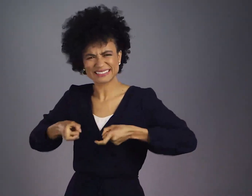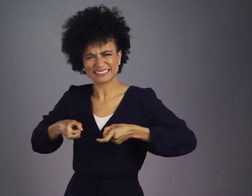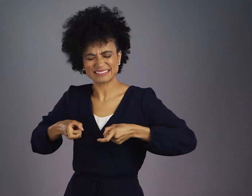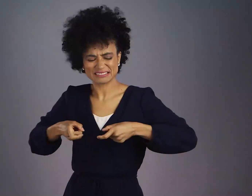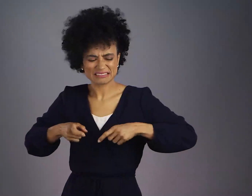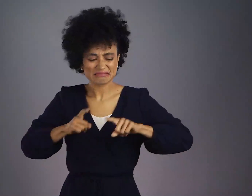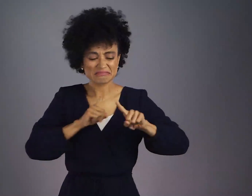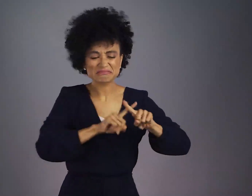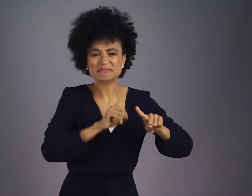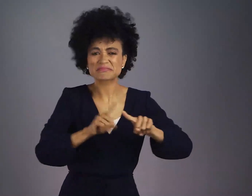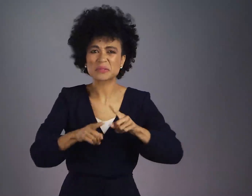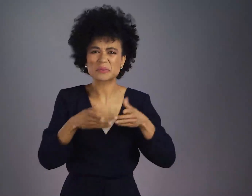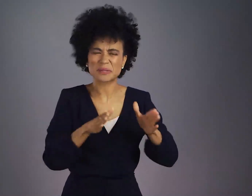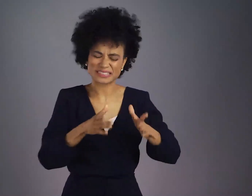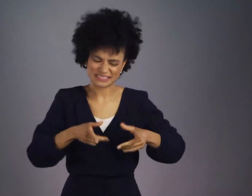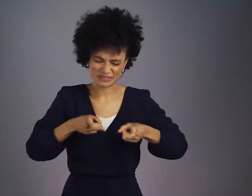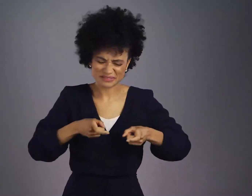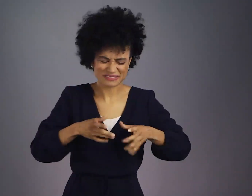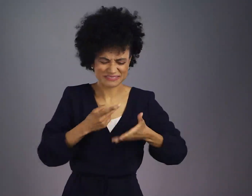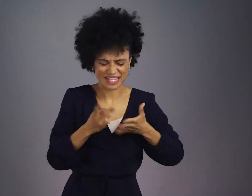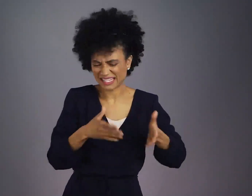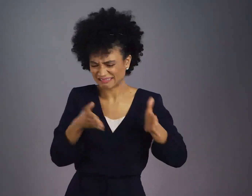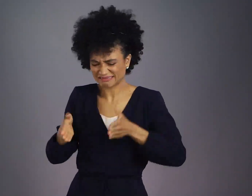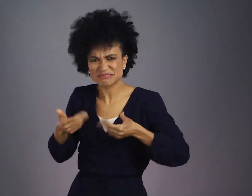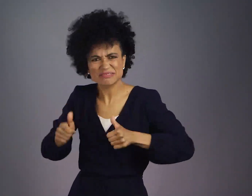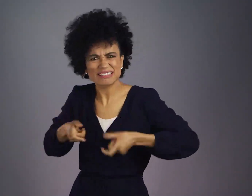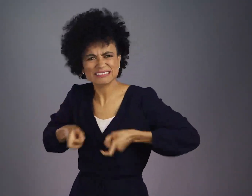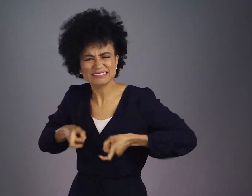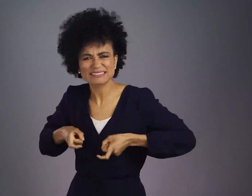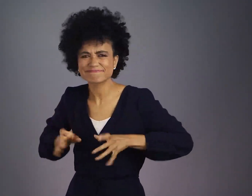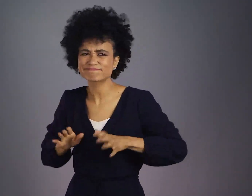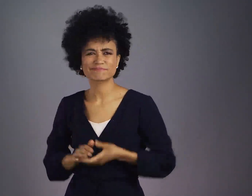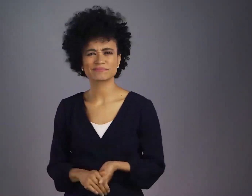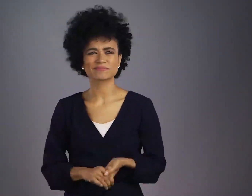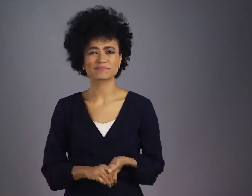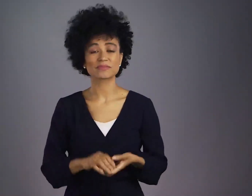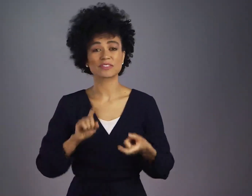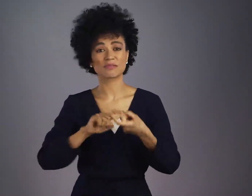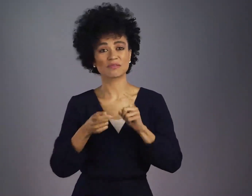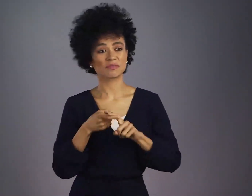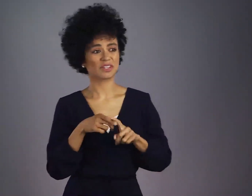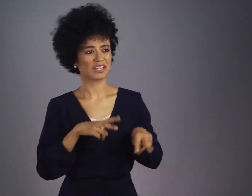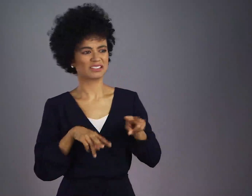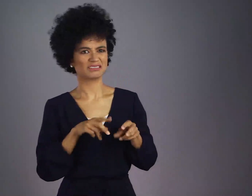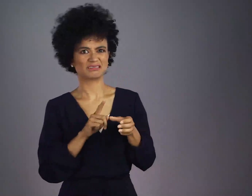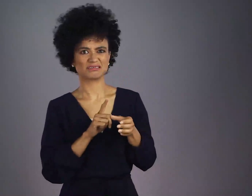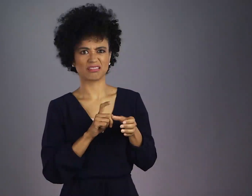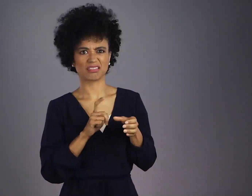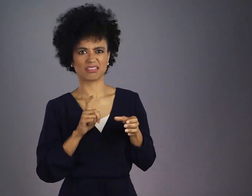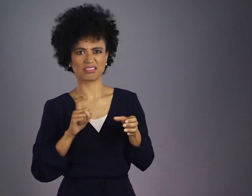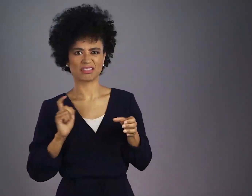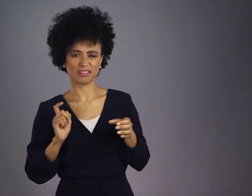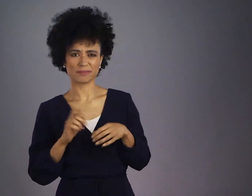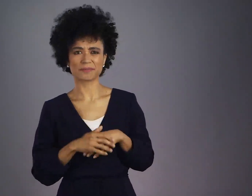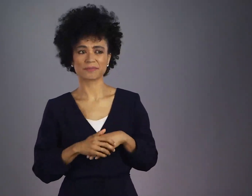He has begun to try, with or without your cooperation, various means of moderating or staying dry.